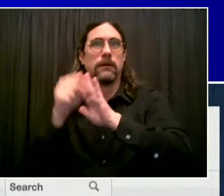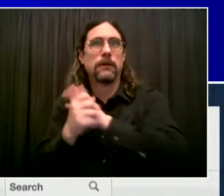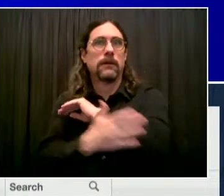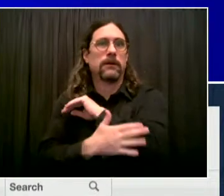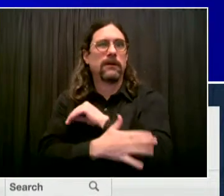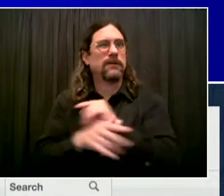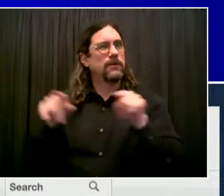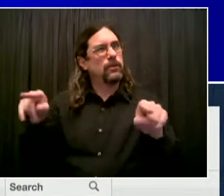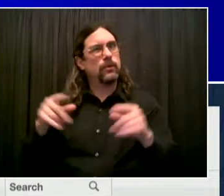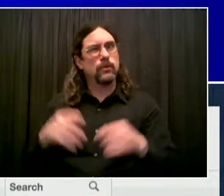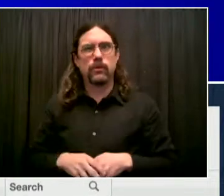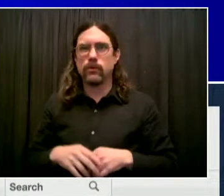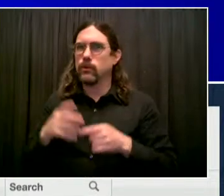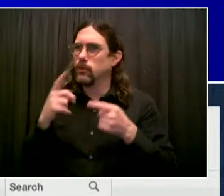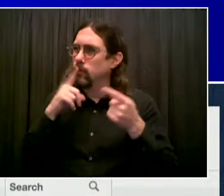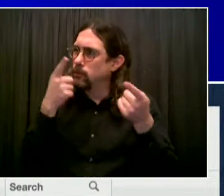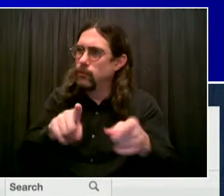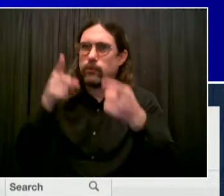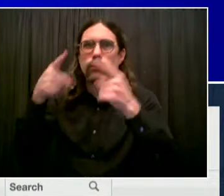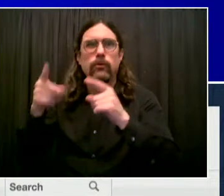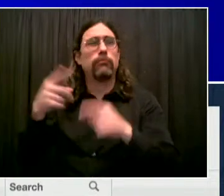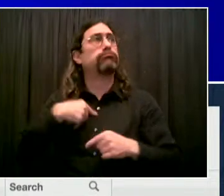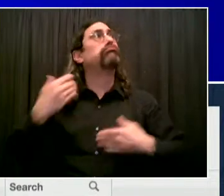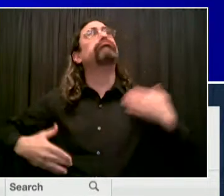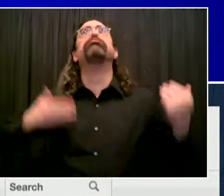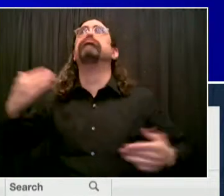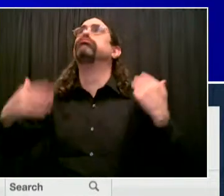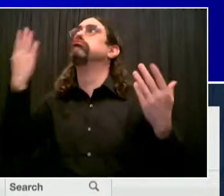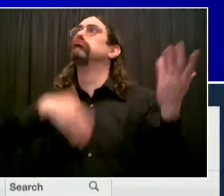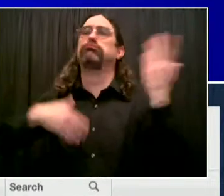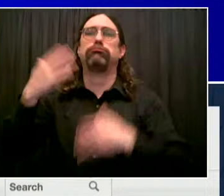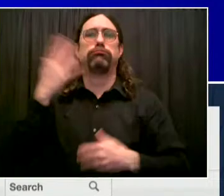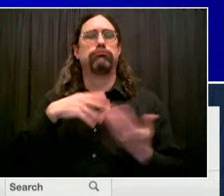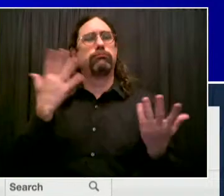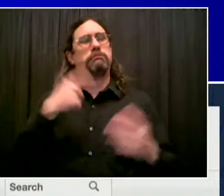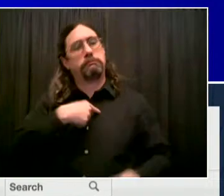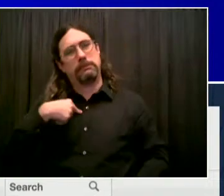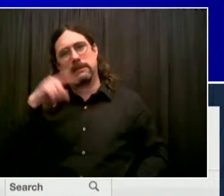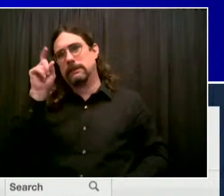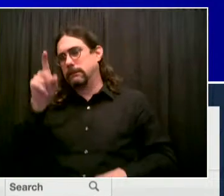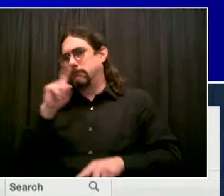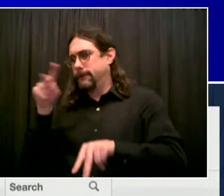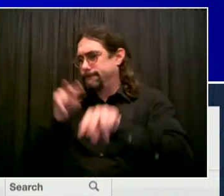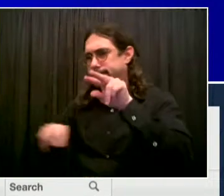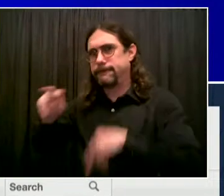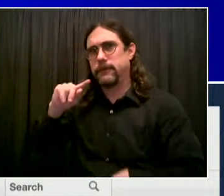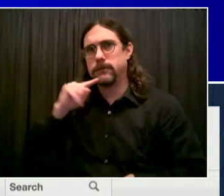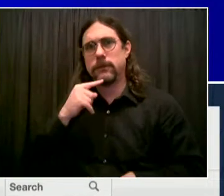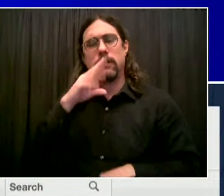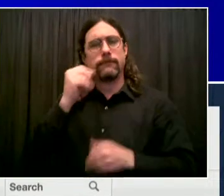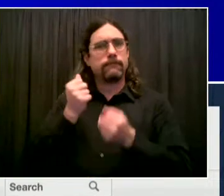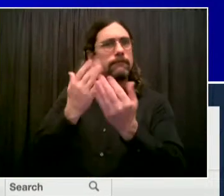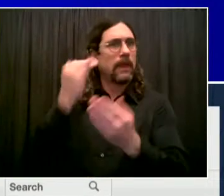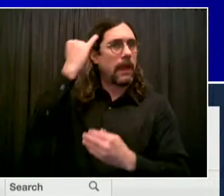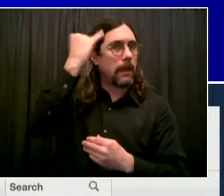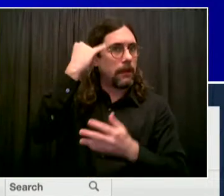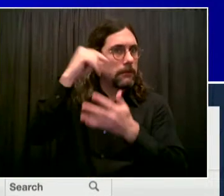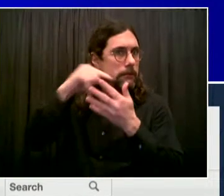AREAS THAT DON'T HAVE ENOUGH ATTENTION N HEWHRE REAL CHANGE IS NEEDED TO BE MADE. SPECIFIC